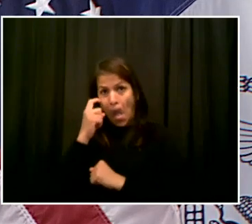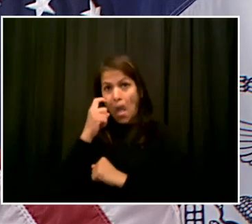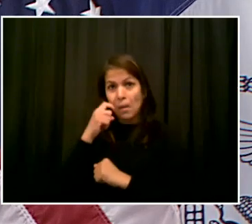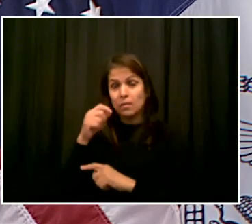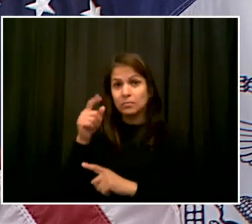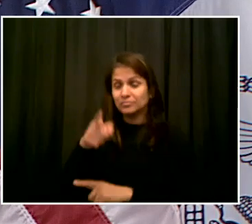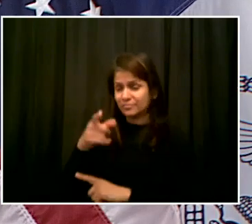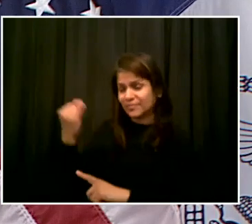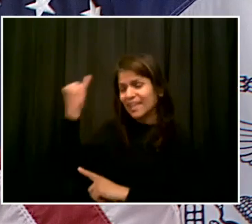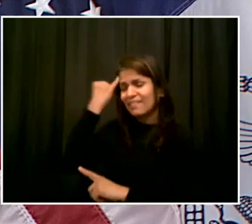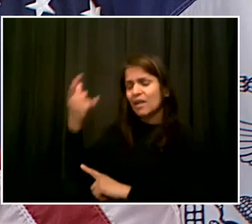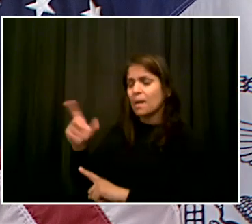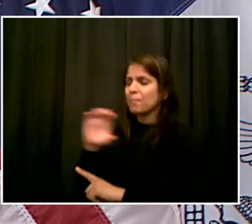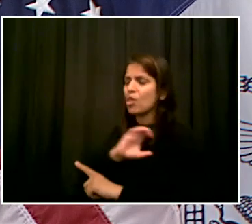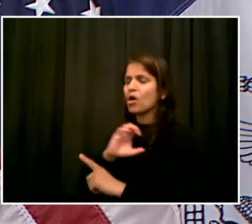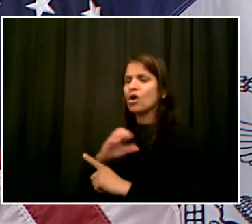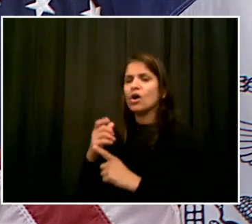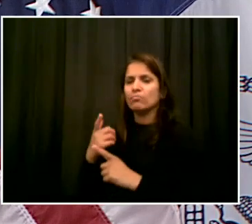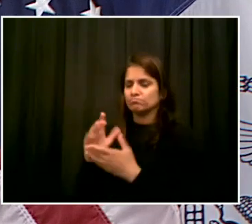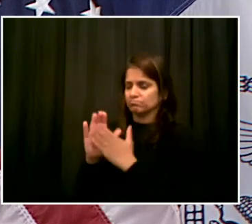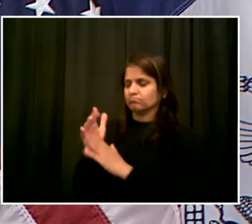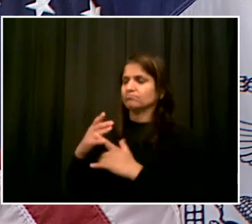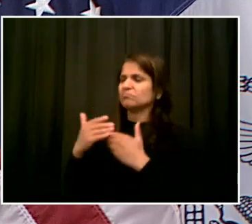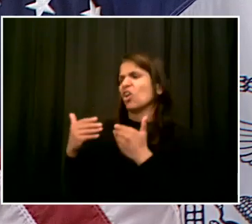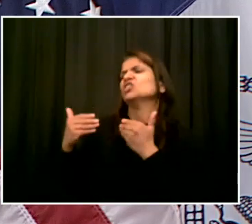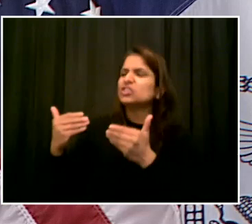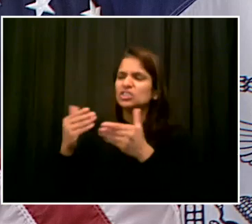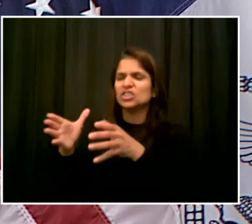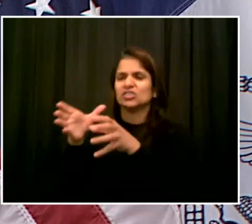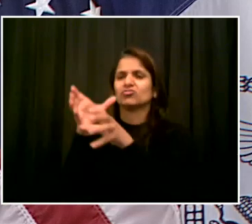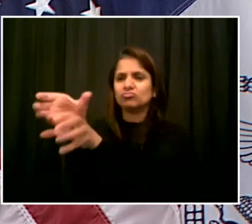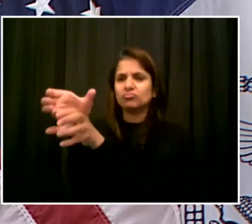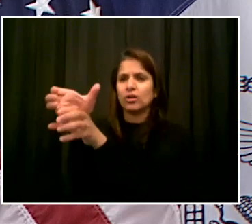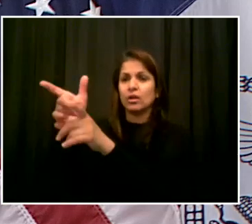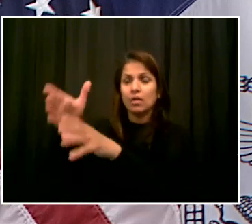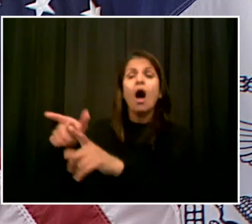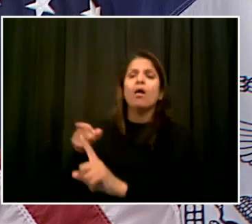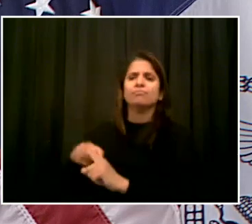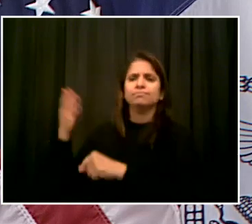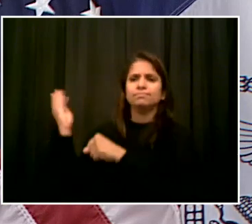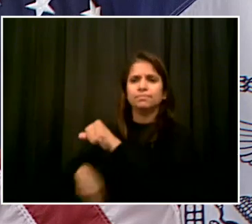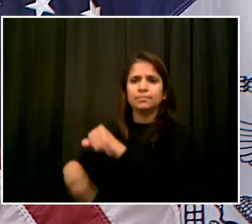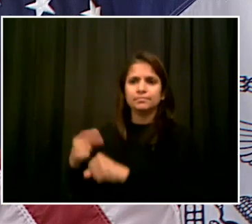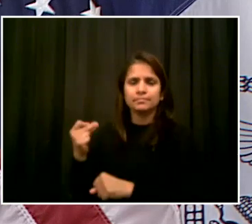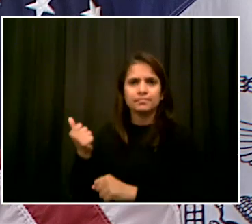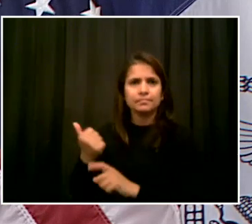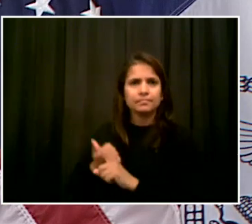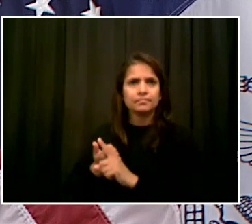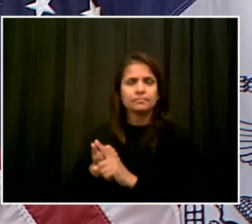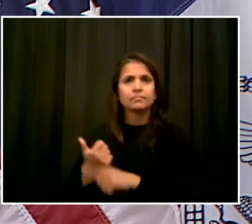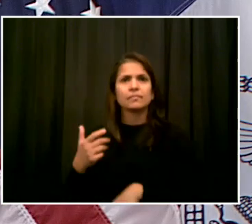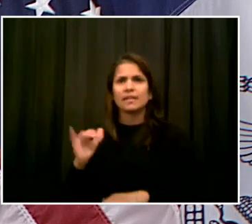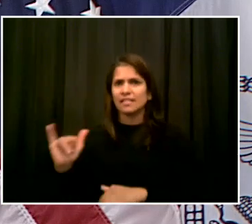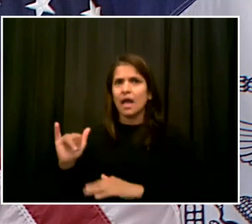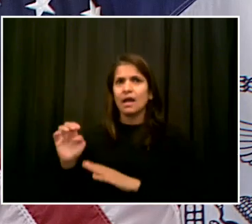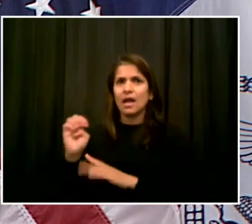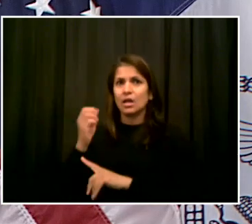APRPRIOPA TE ANY POLICE OFFICER WHO WILL DO THE RIGHT THING LIKE THOSE INVOLVED IN THE LLKIINOG F GEORGE FLOYD AND ALL OF WHOM OSH ULDPAY THE